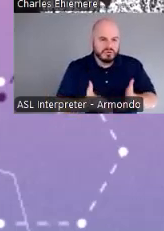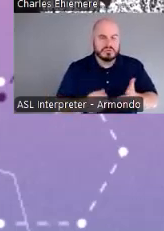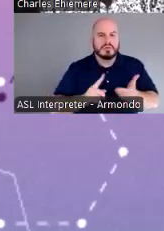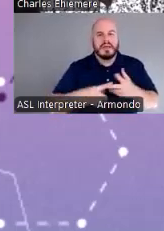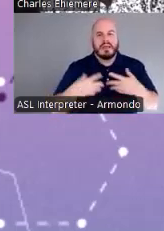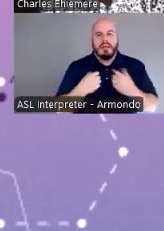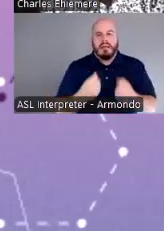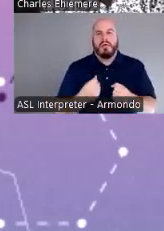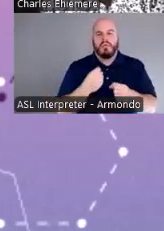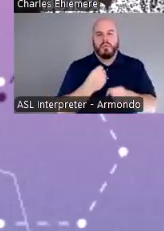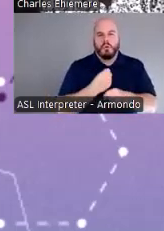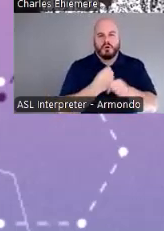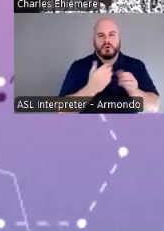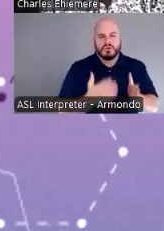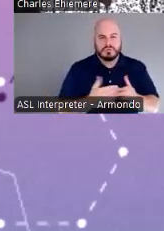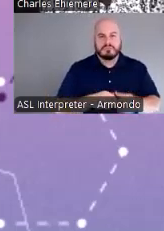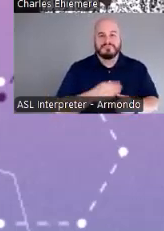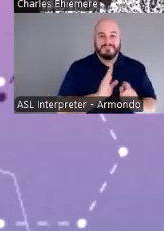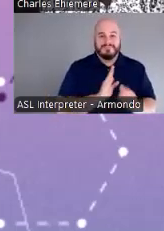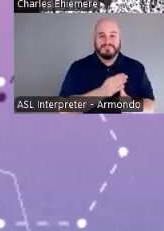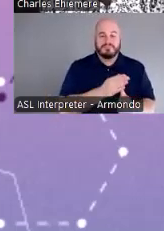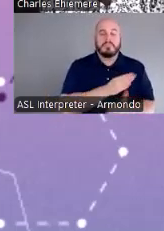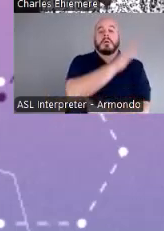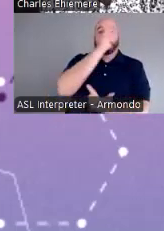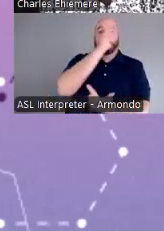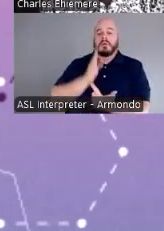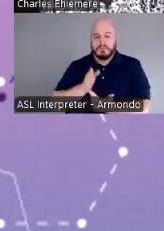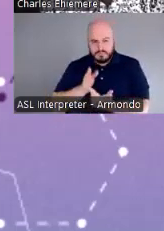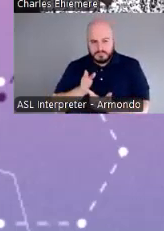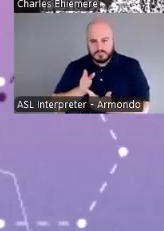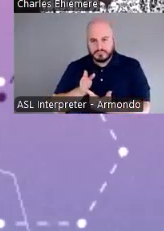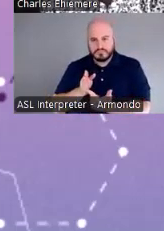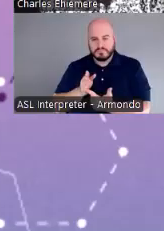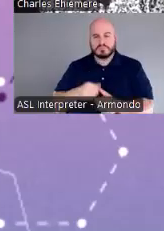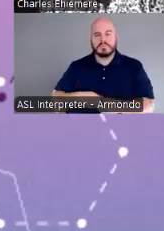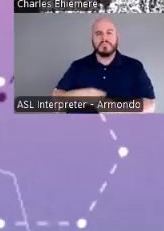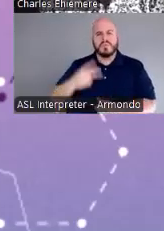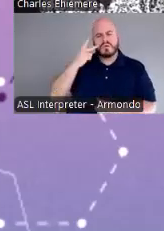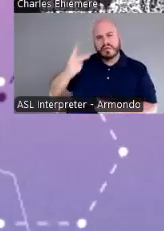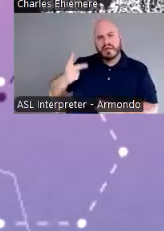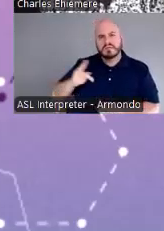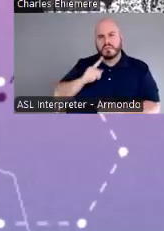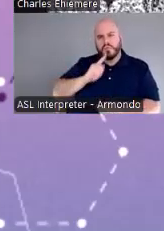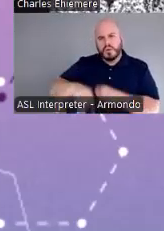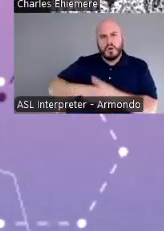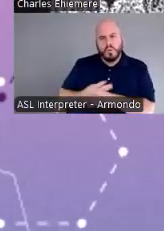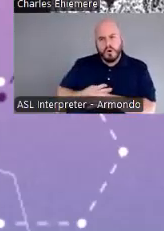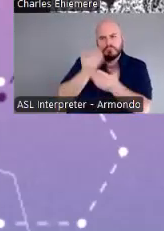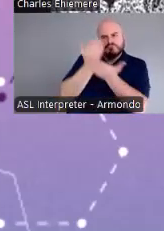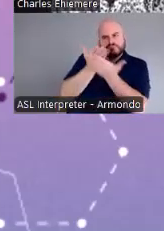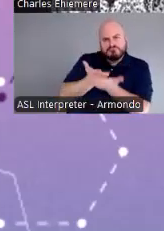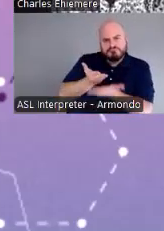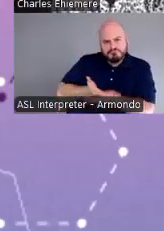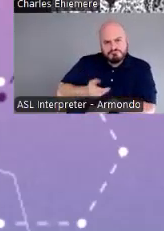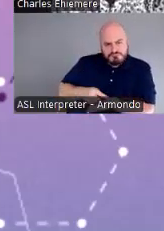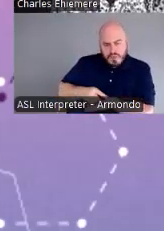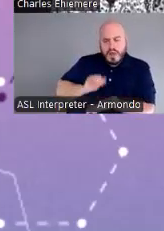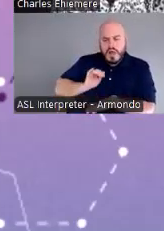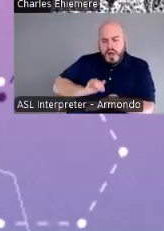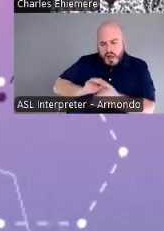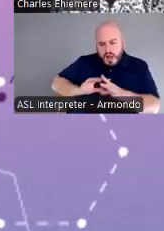Then we looked at some empirical data to gain insights,